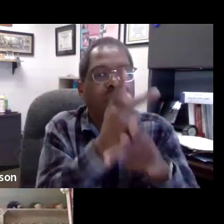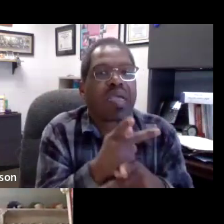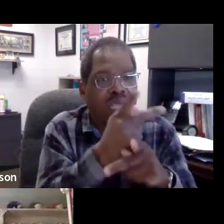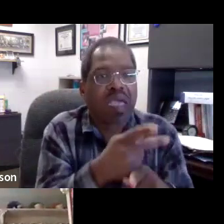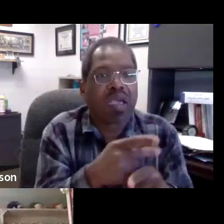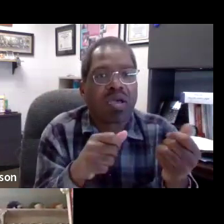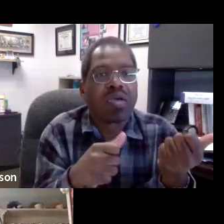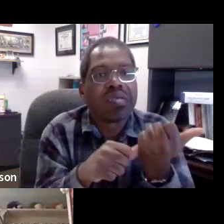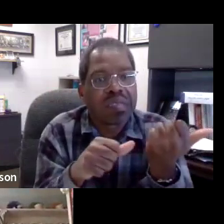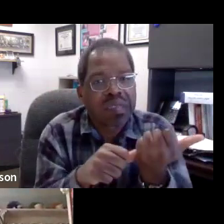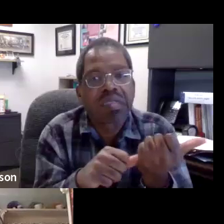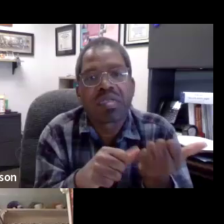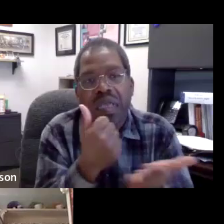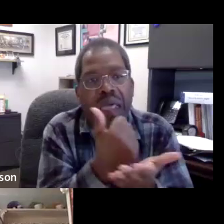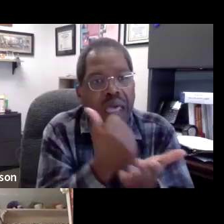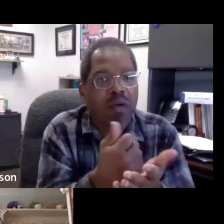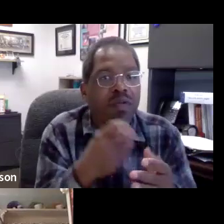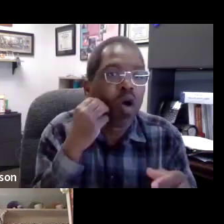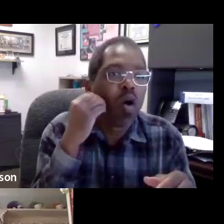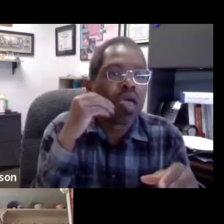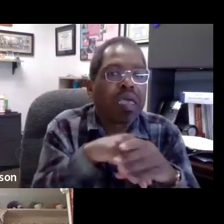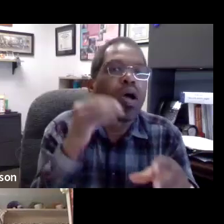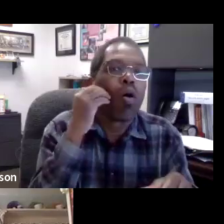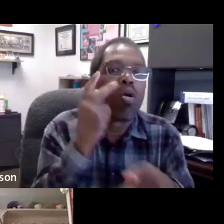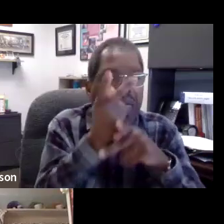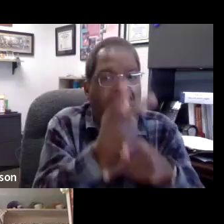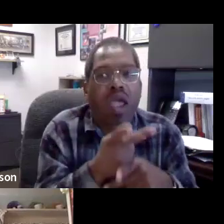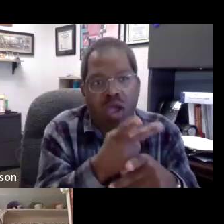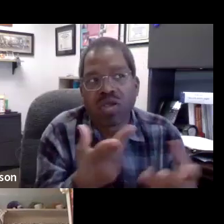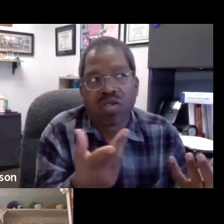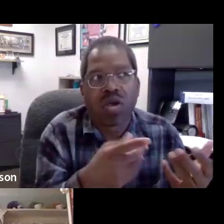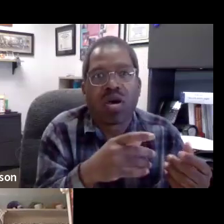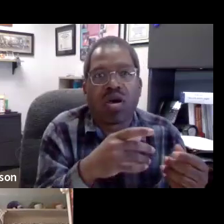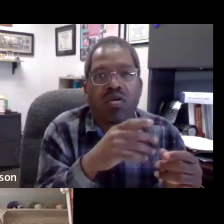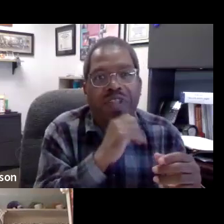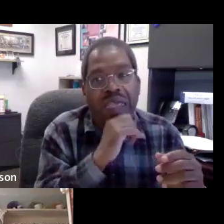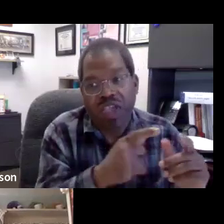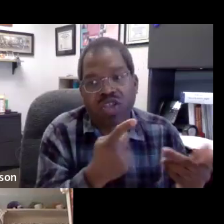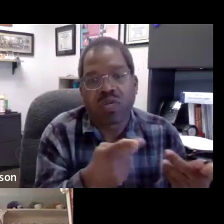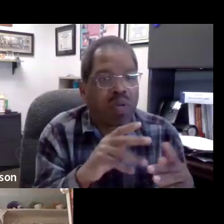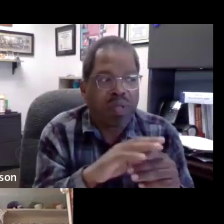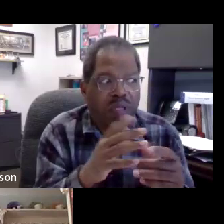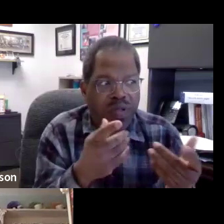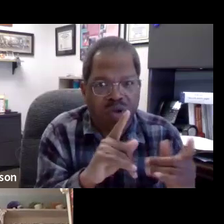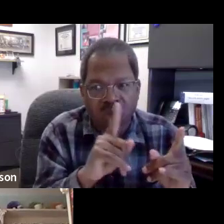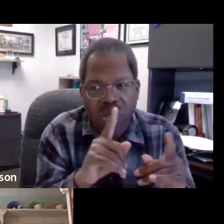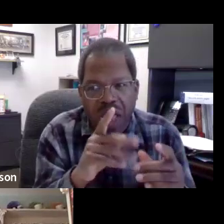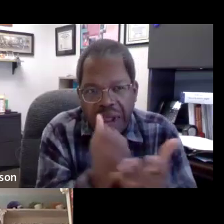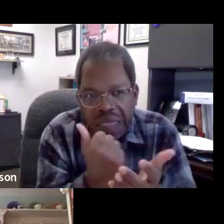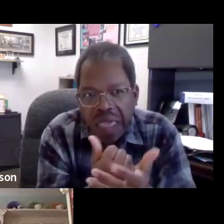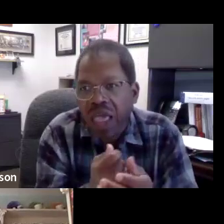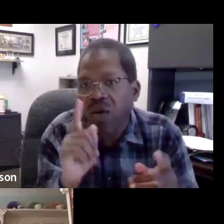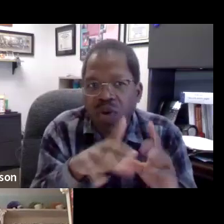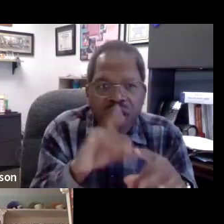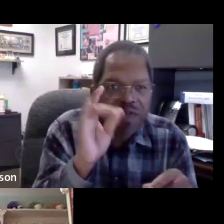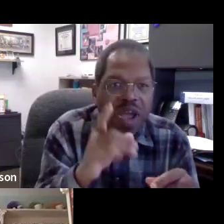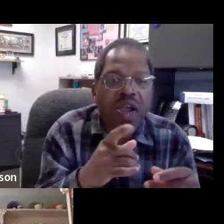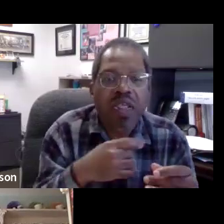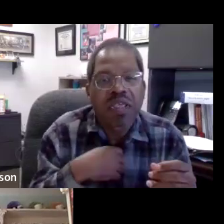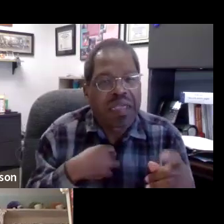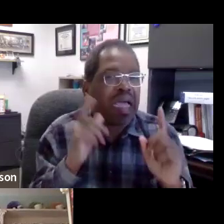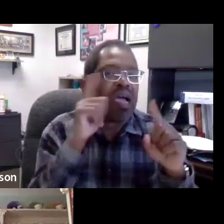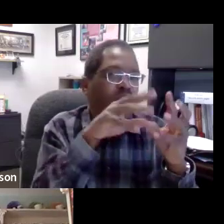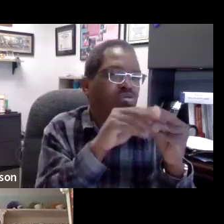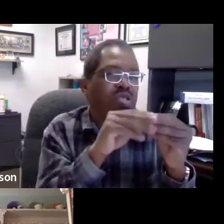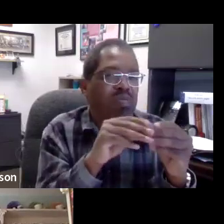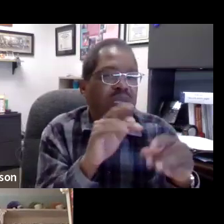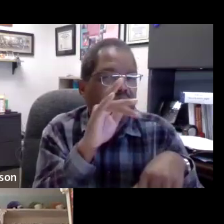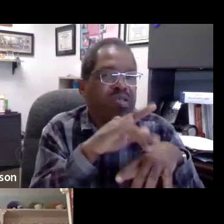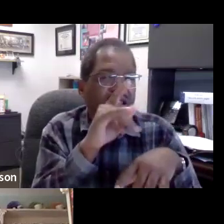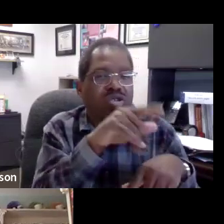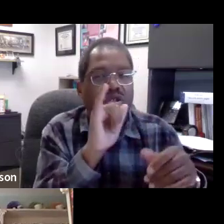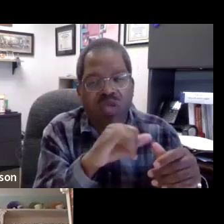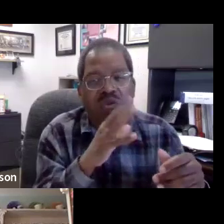ASL/Eng Interpreter-Addy (she/her): and we also talked about assistance, personal care, assistance at home, care for the aging population, and where they can get that type of help.